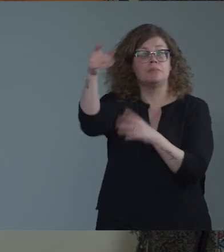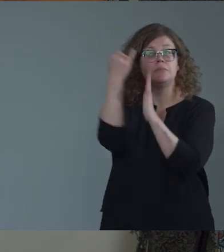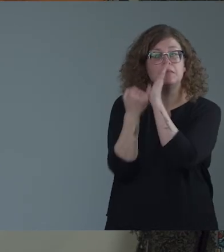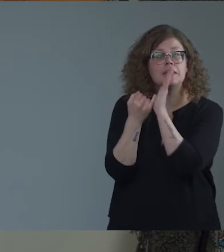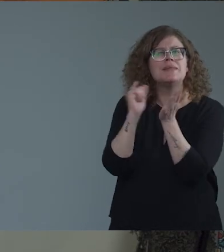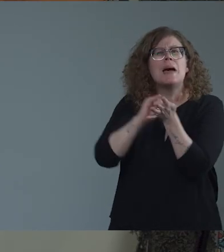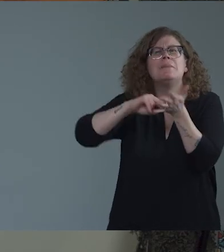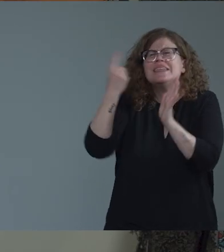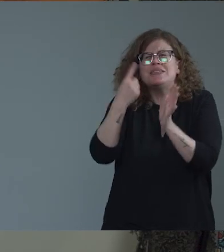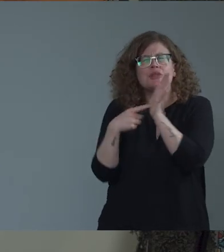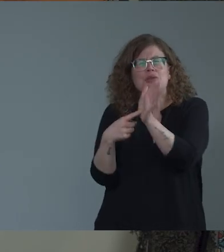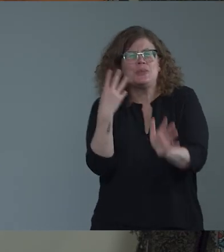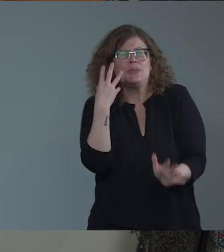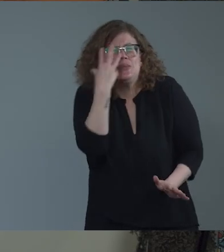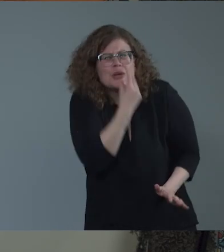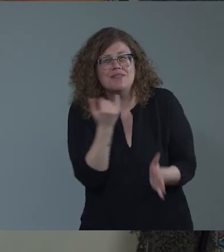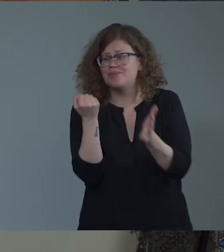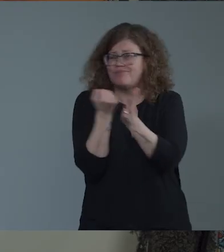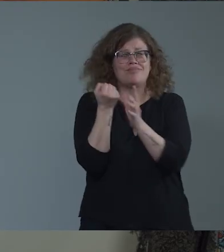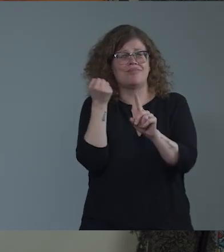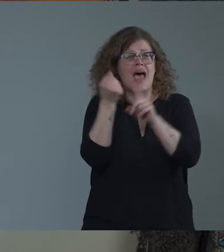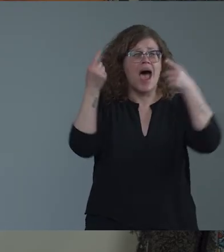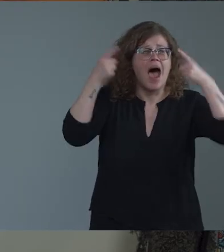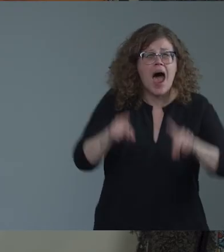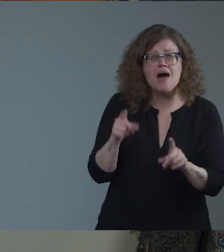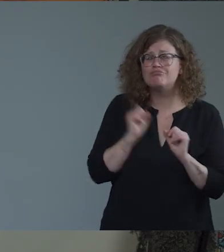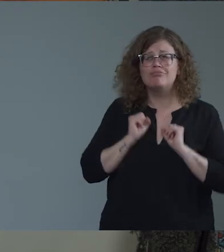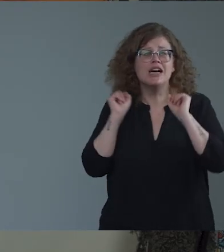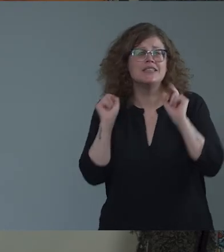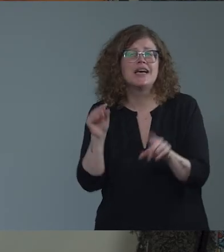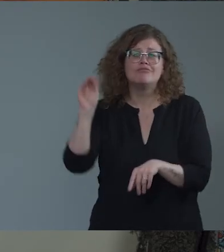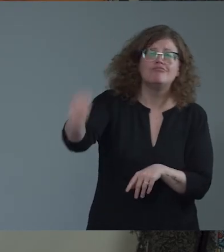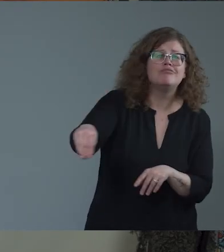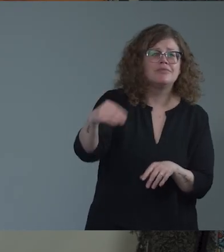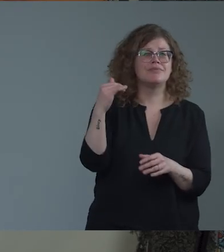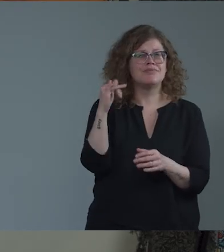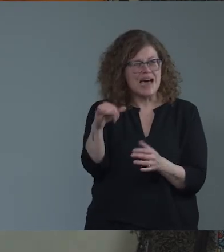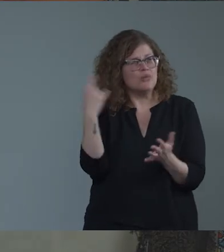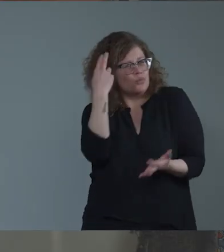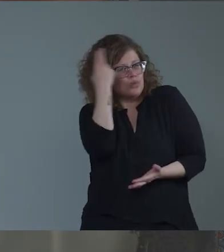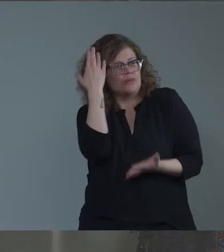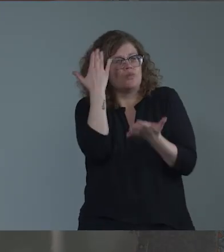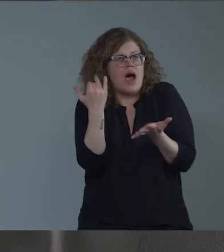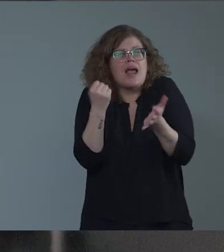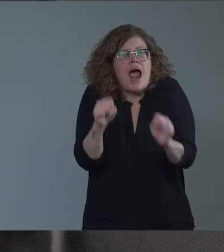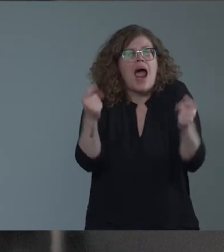It's fun to see certain aspects of public art, like in Vancouver recently. Have you seen the friendship bracelets that have been